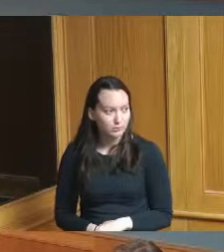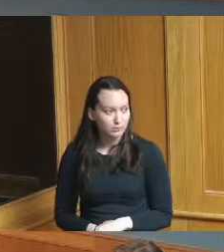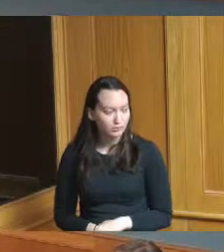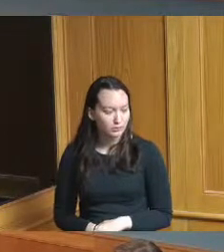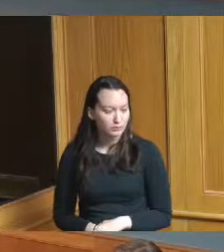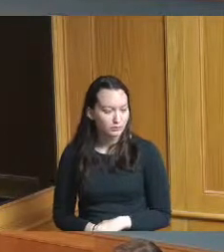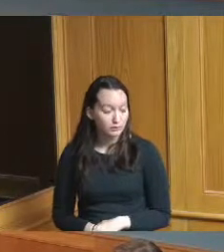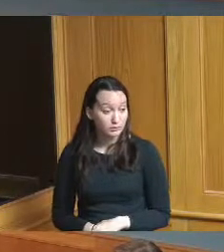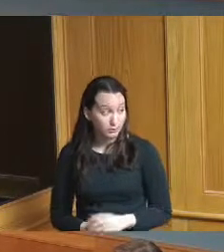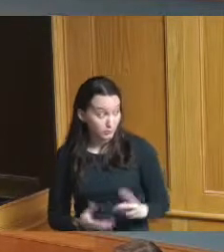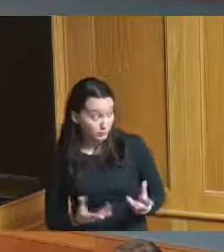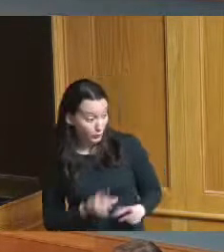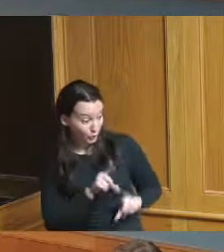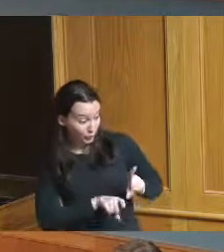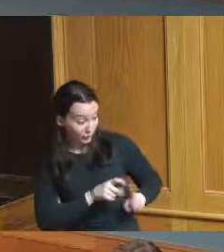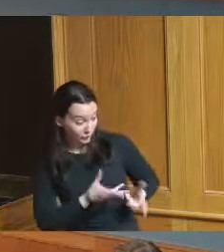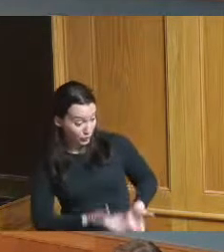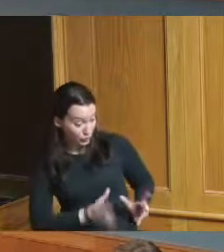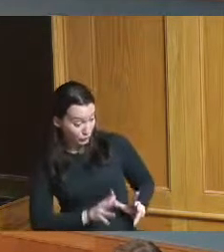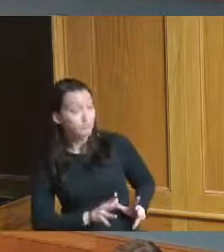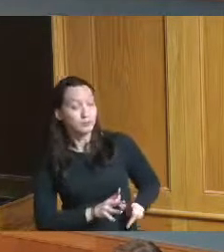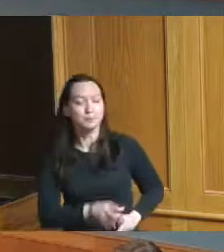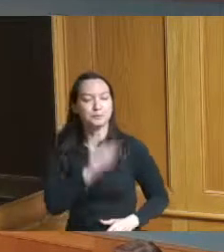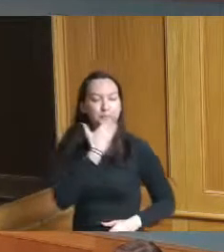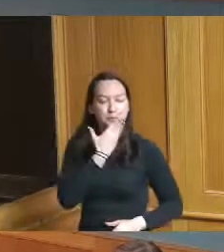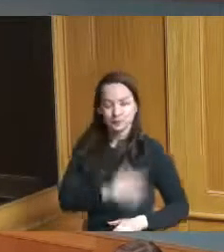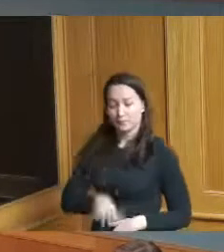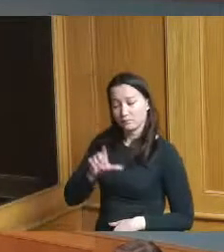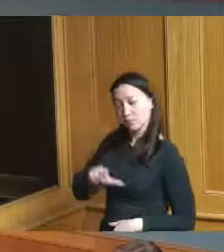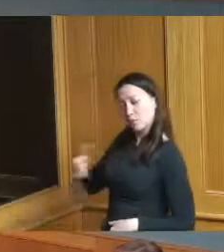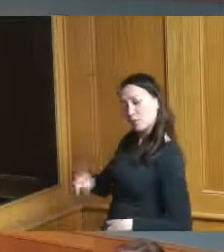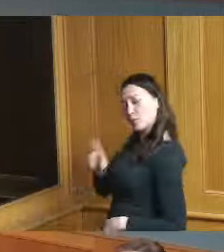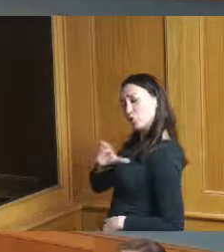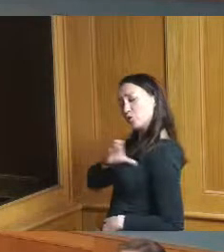is that is that it okay thank you Commissioner Driehaus yeah I'm